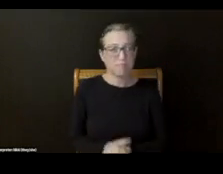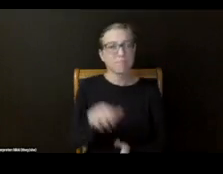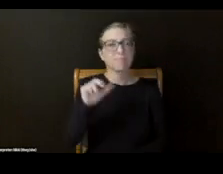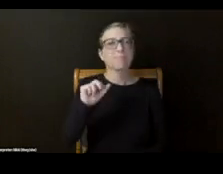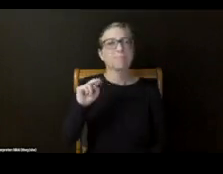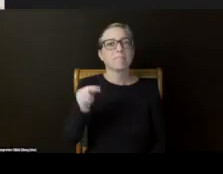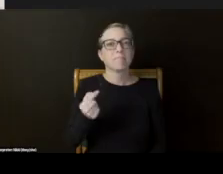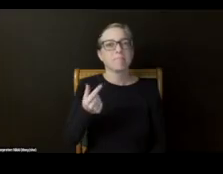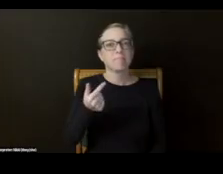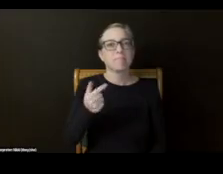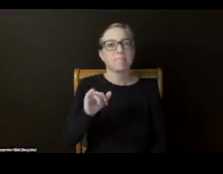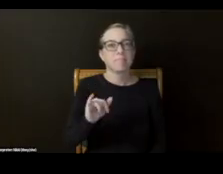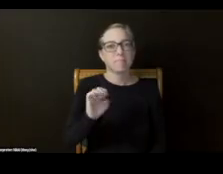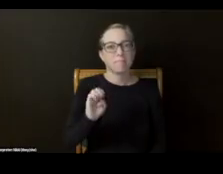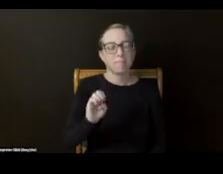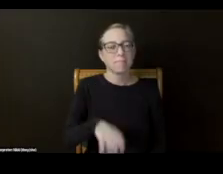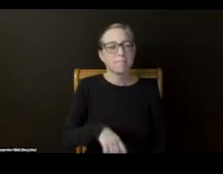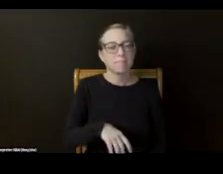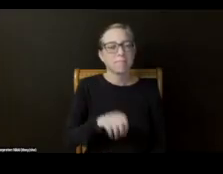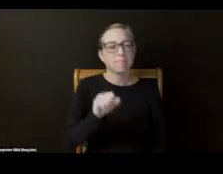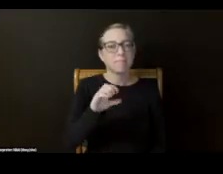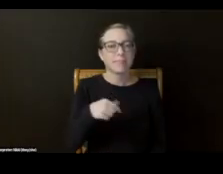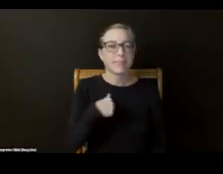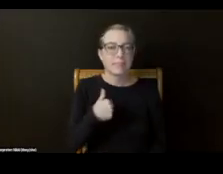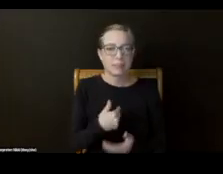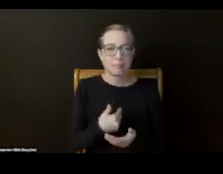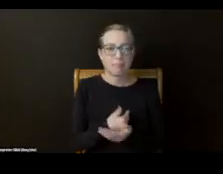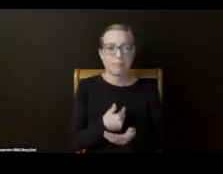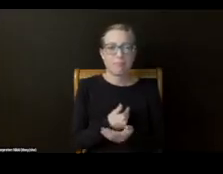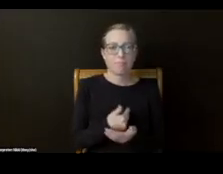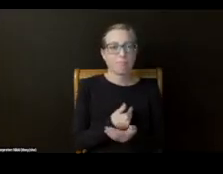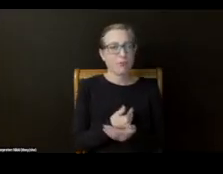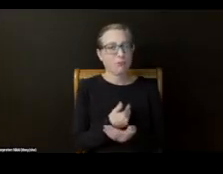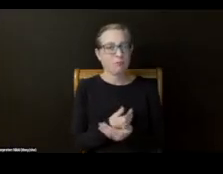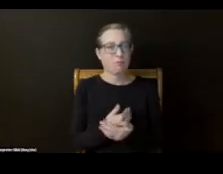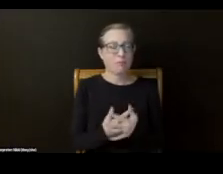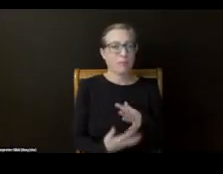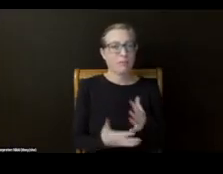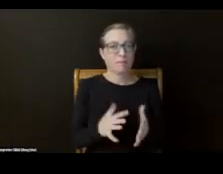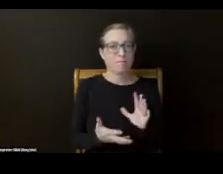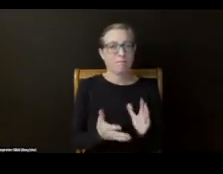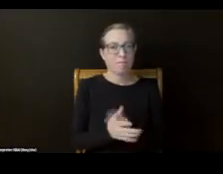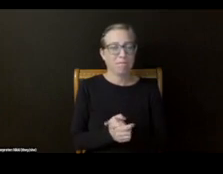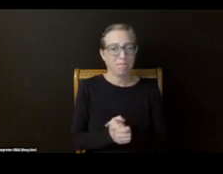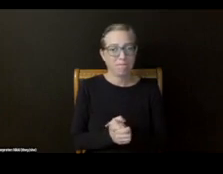I'm a newbie. I totally relate to Jenny.